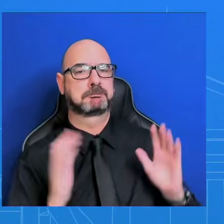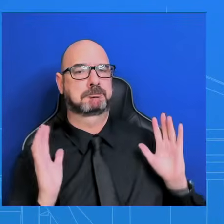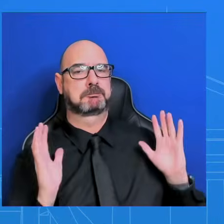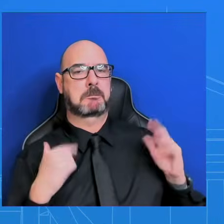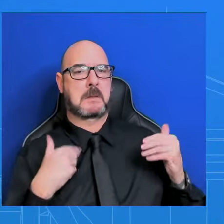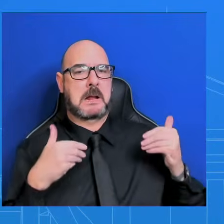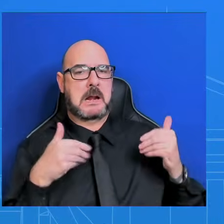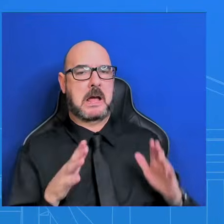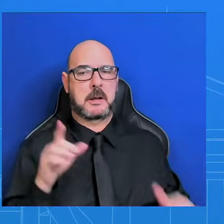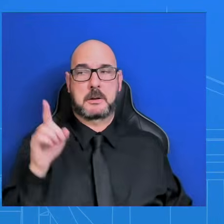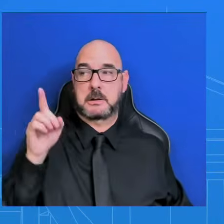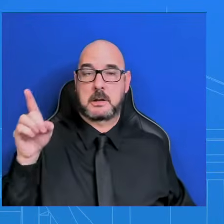on how successful it was.